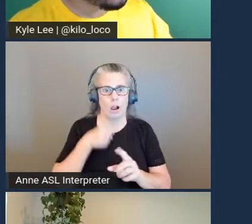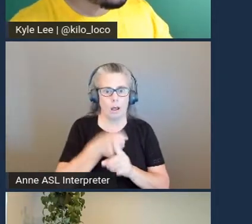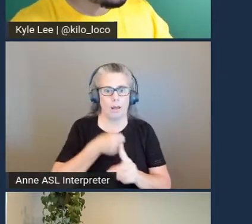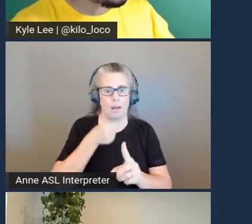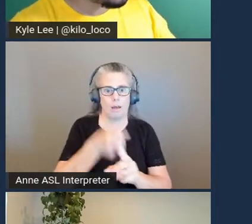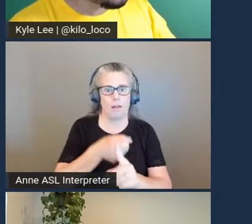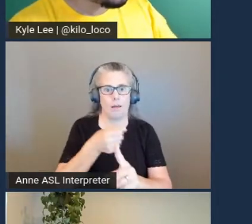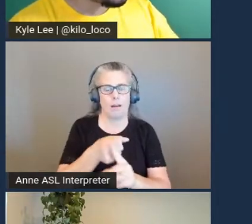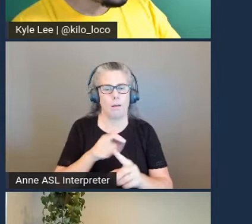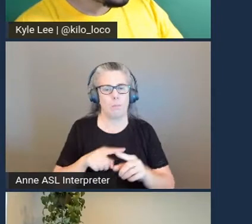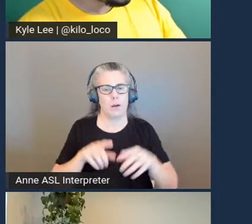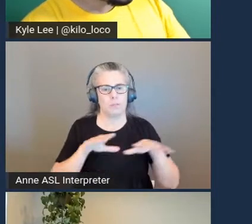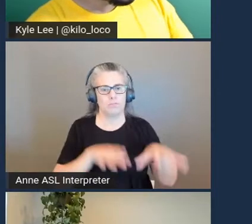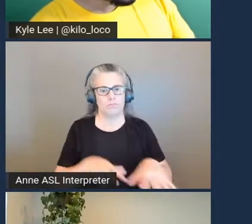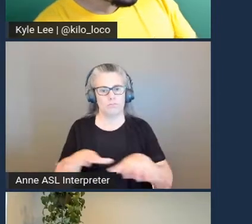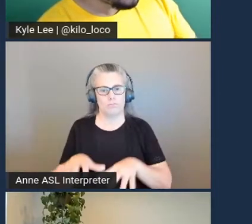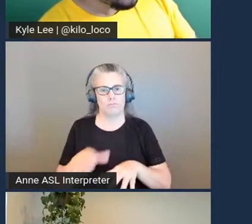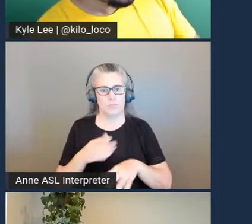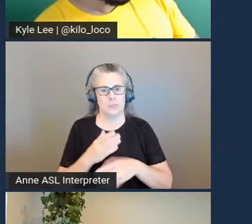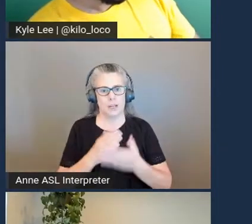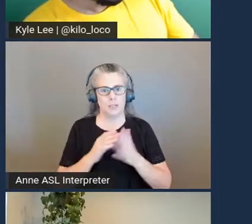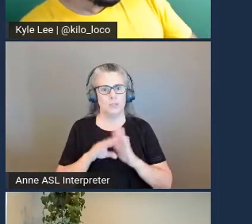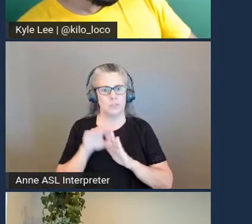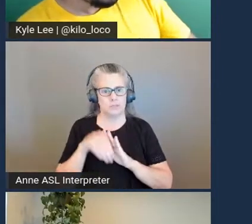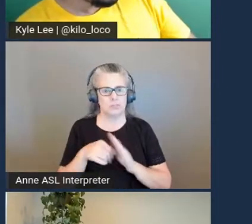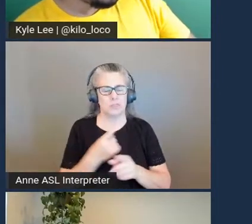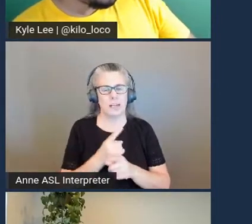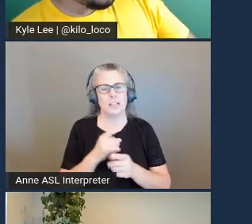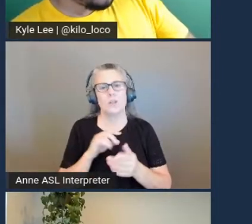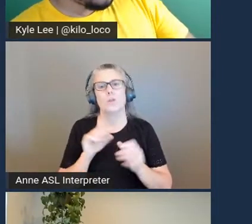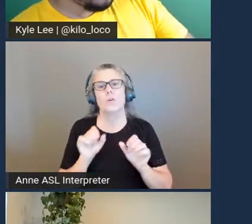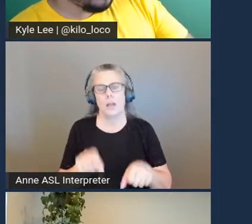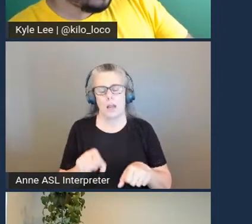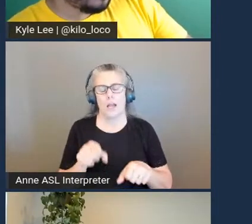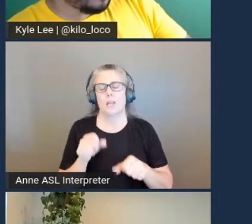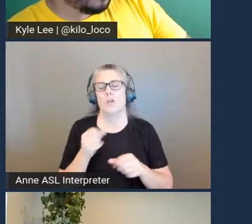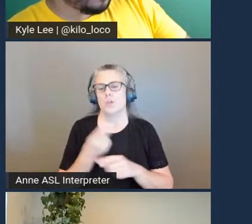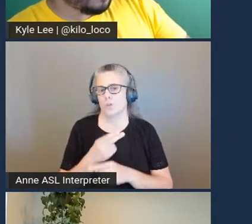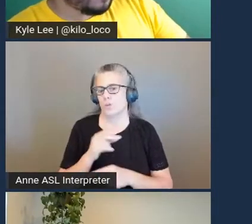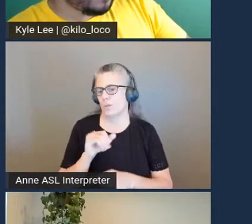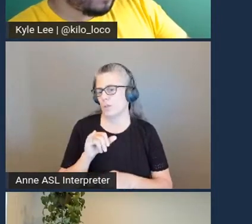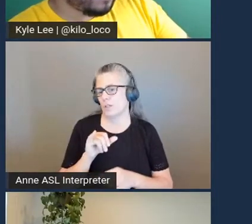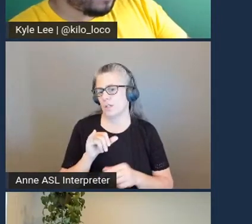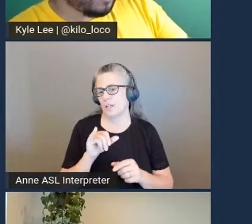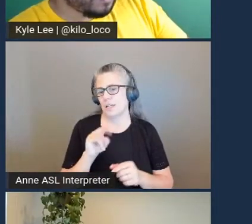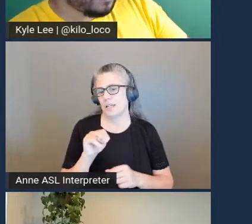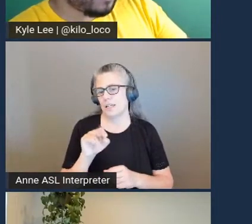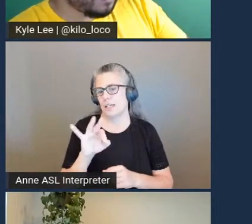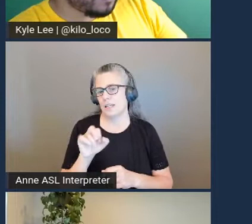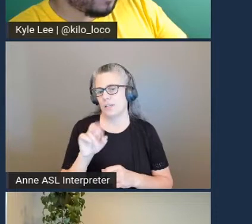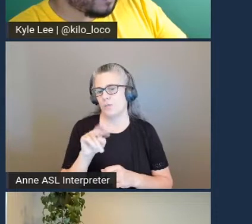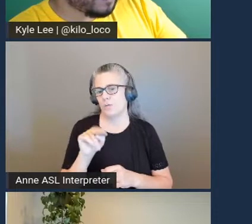ML instances processing the inference request, async inference would be a good option. And finally, like my favorite feature